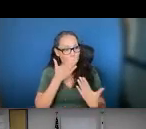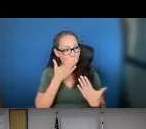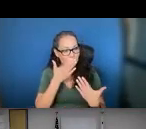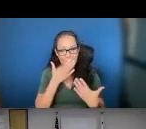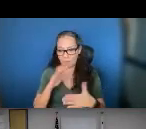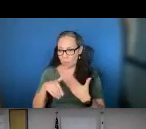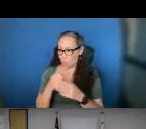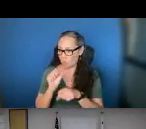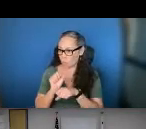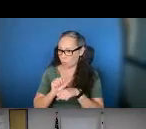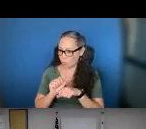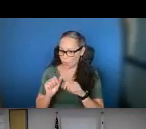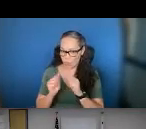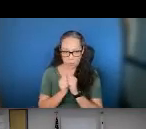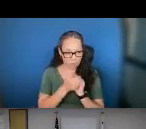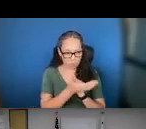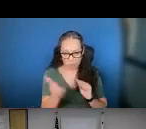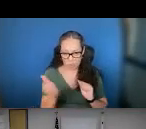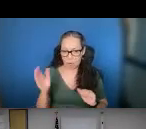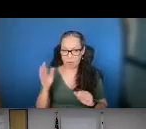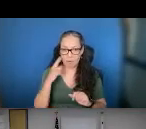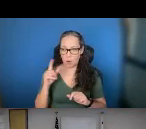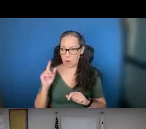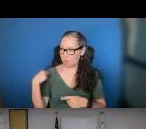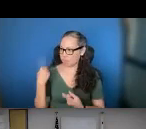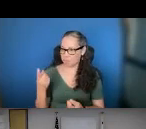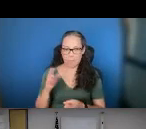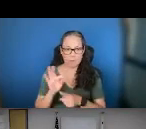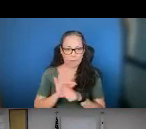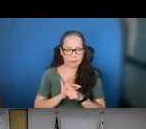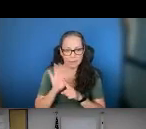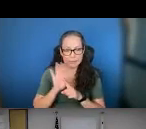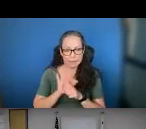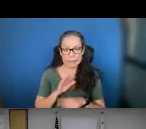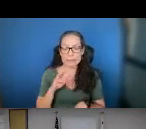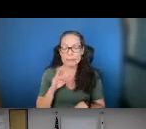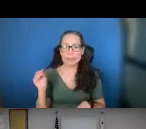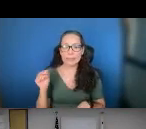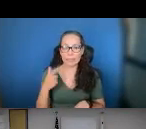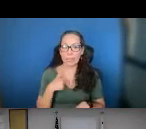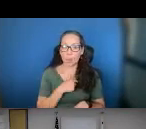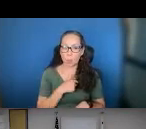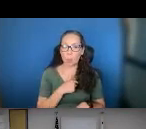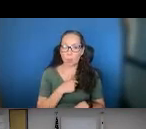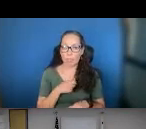all of you over the past um nine months or so we did develop this really listening to all of you